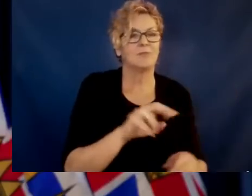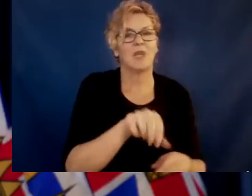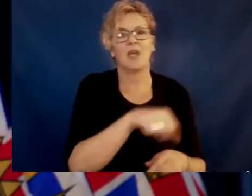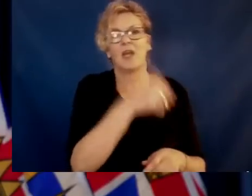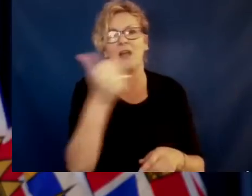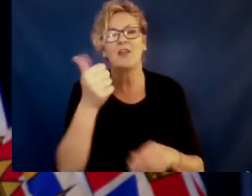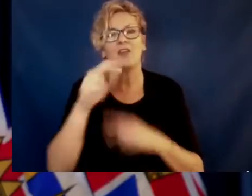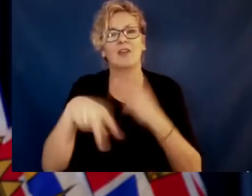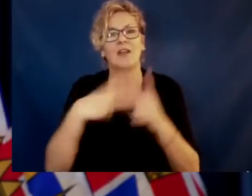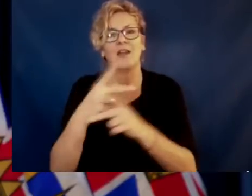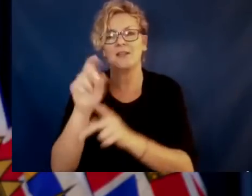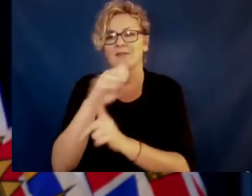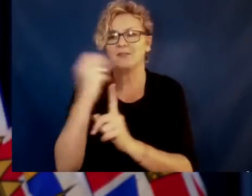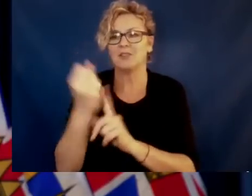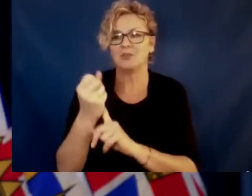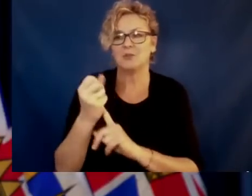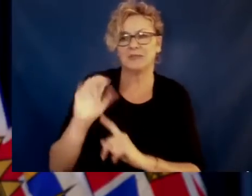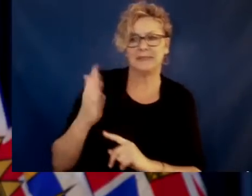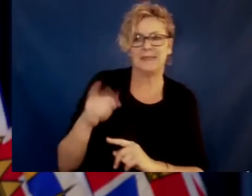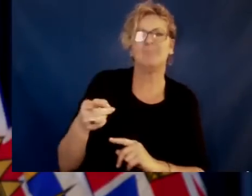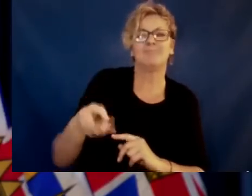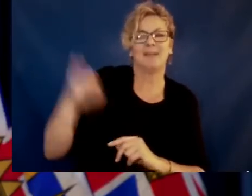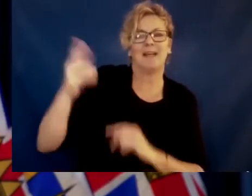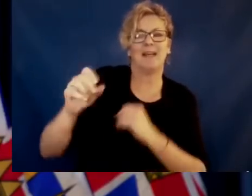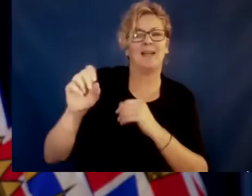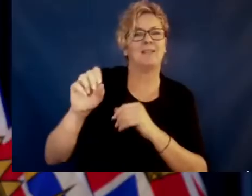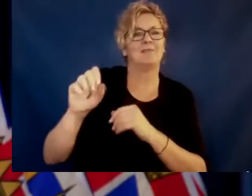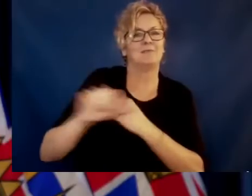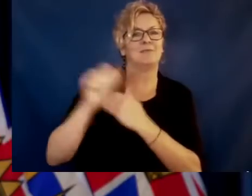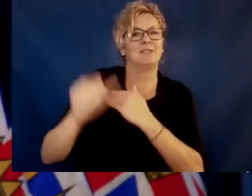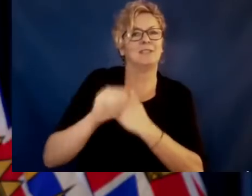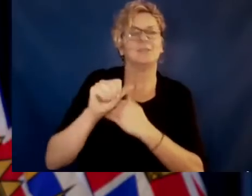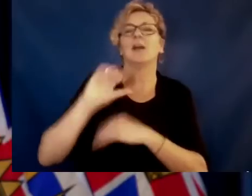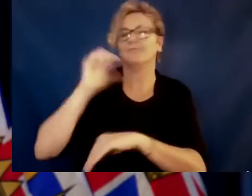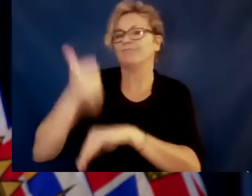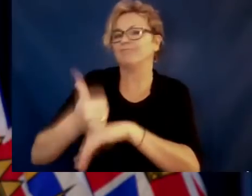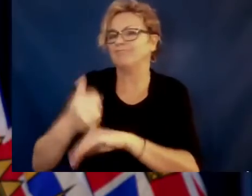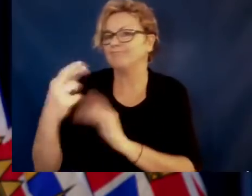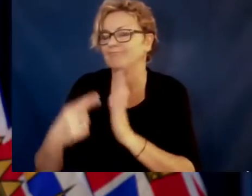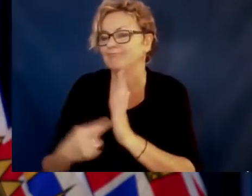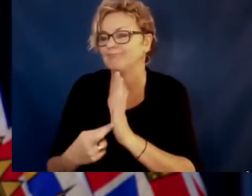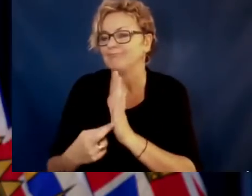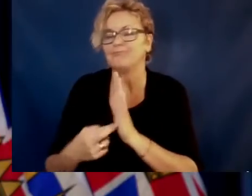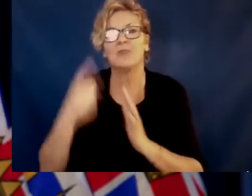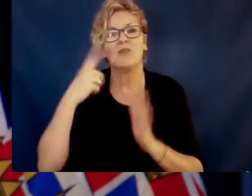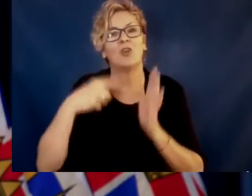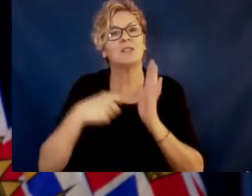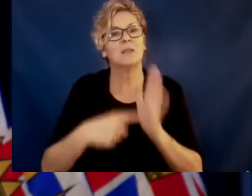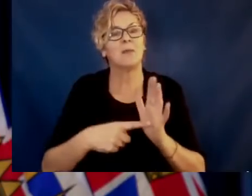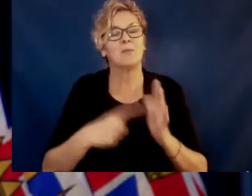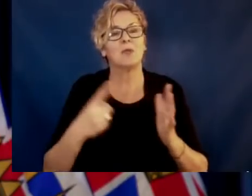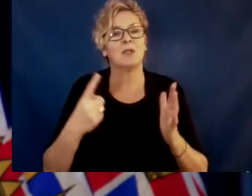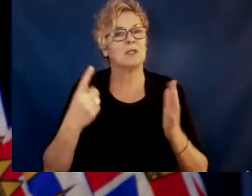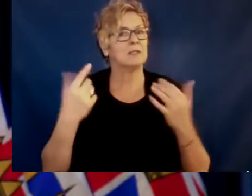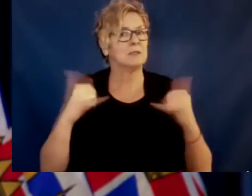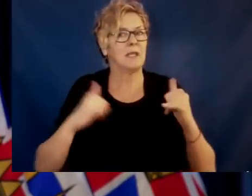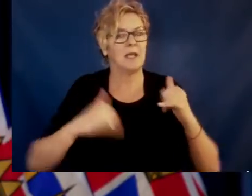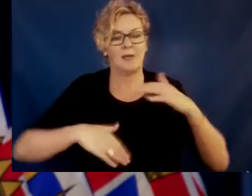the provisions that particularly if you're inside, you need to have enough sufficient space between people that you're not going to put them at